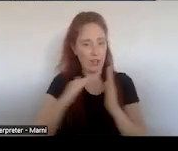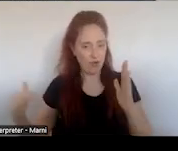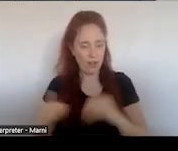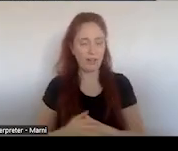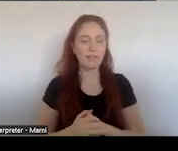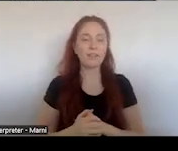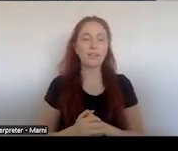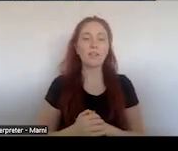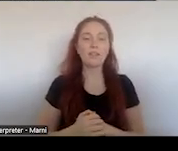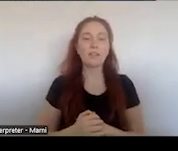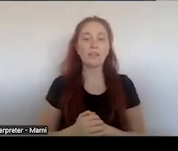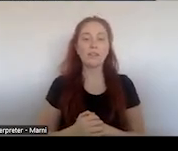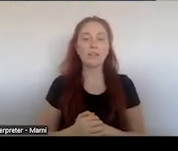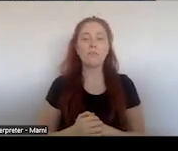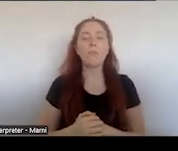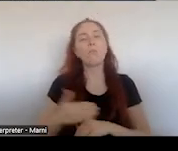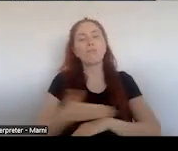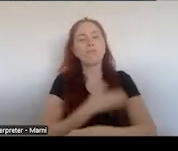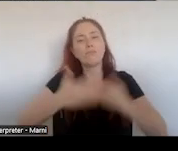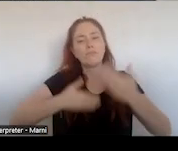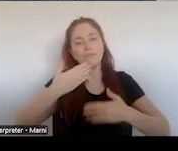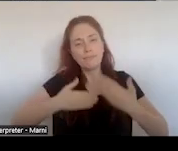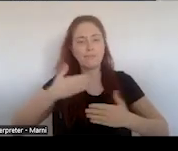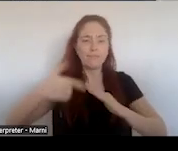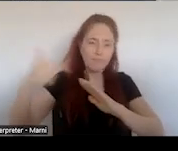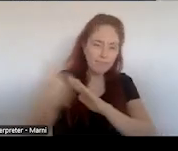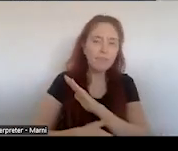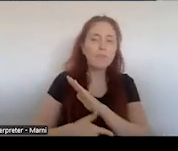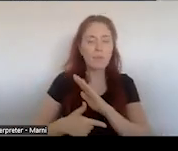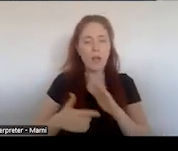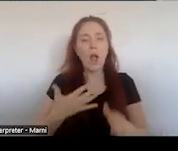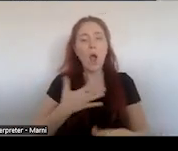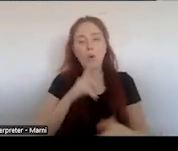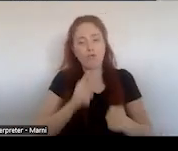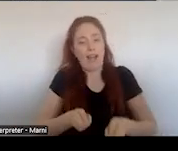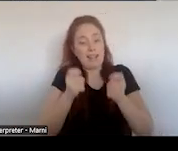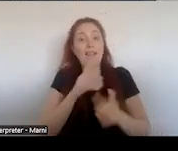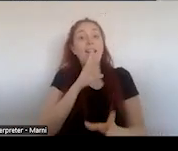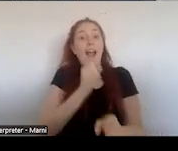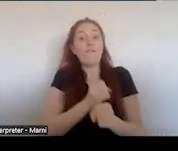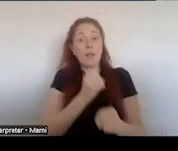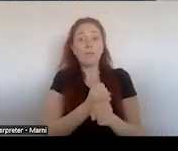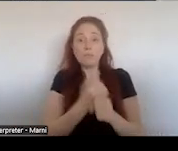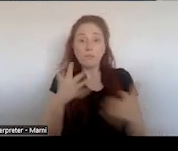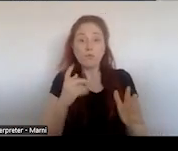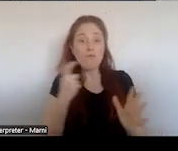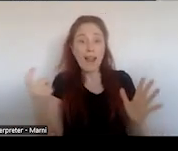I really wanted to flag that the government does recognise and recognises in the plan that